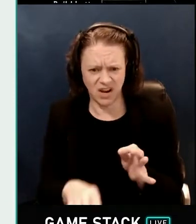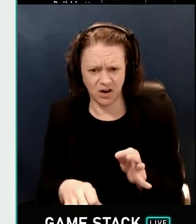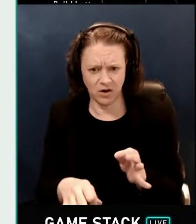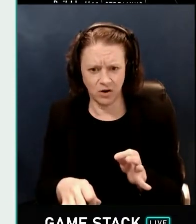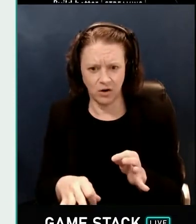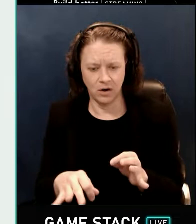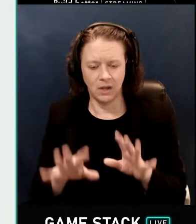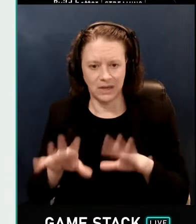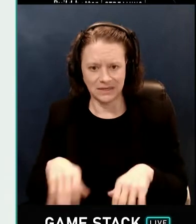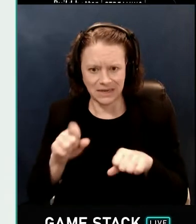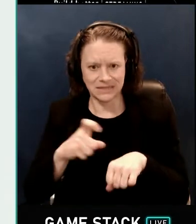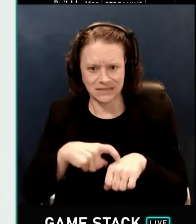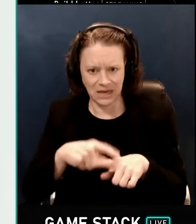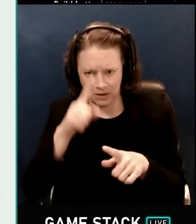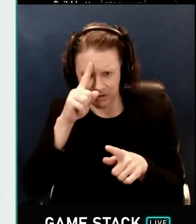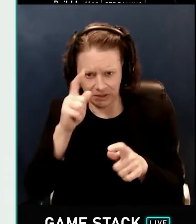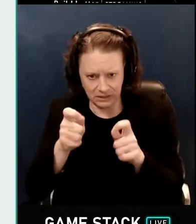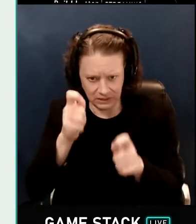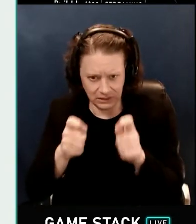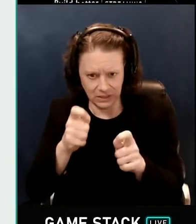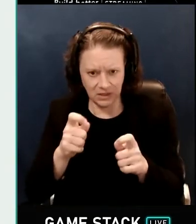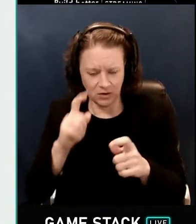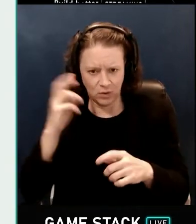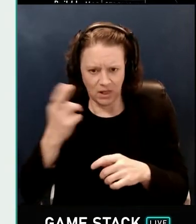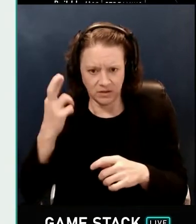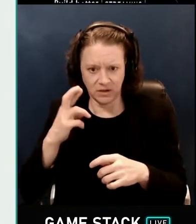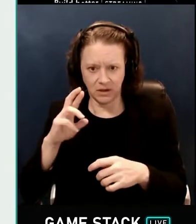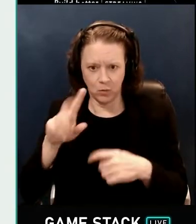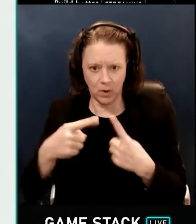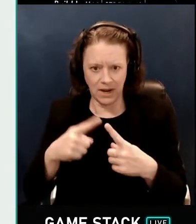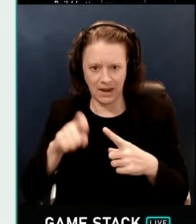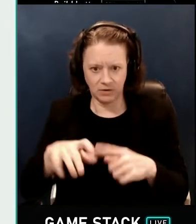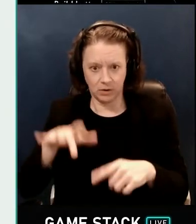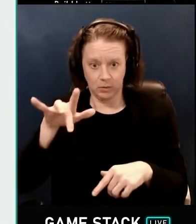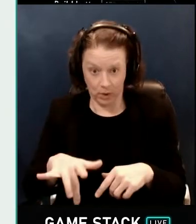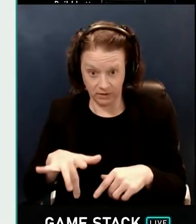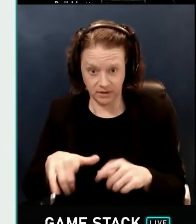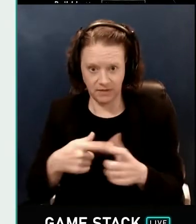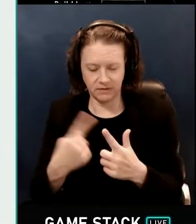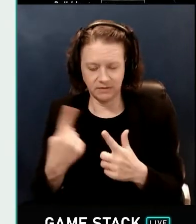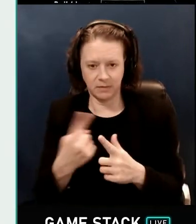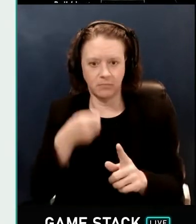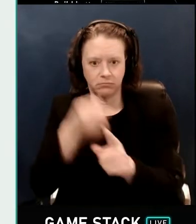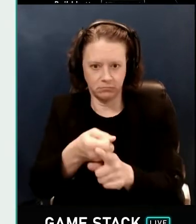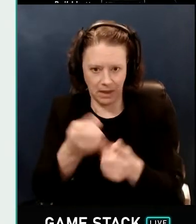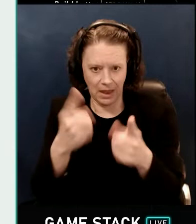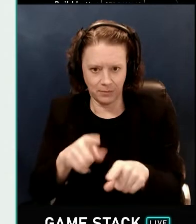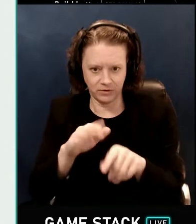has to be between when you press a button and when things are happening on the screen, and it can also feel like a penalty for playing